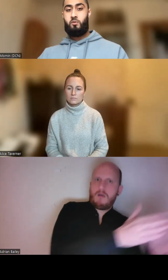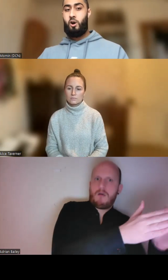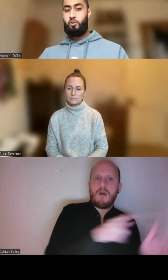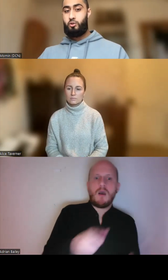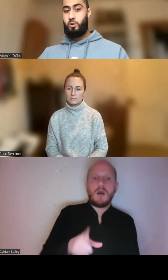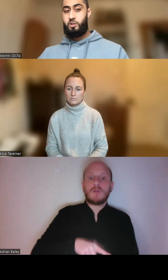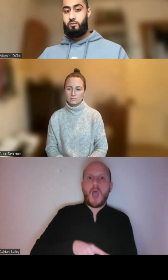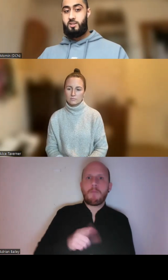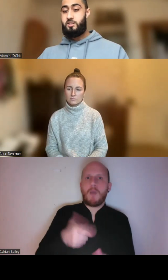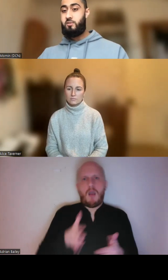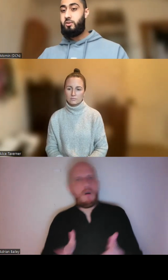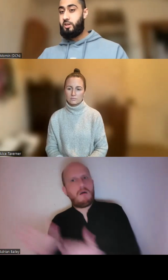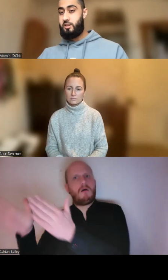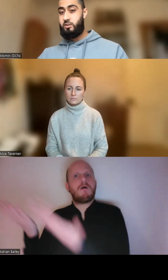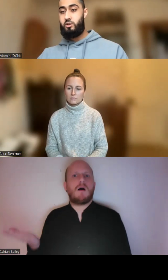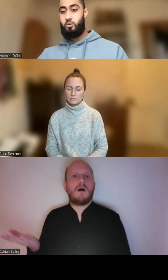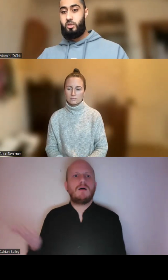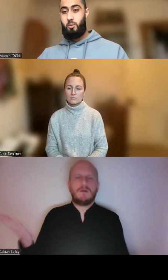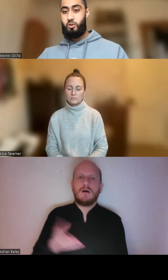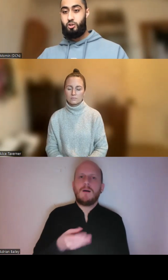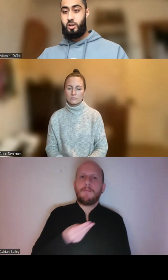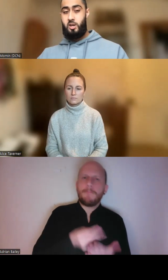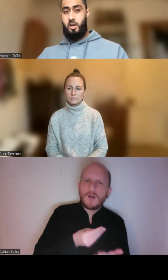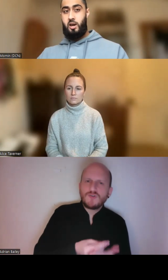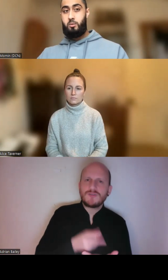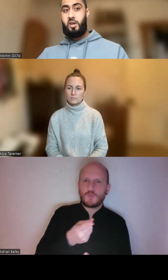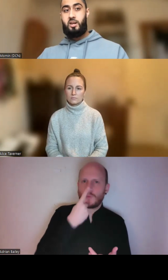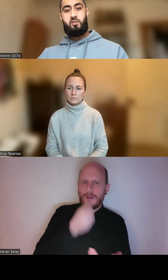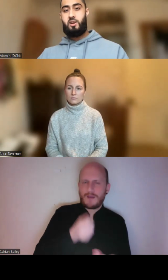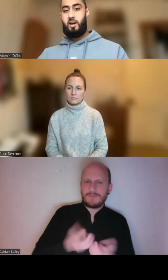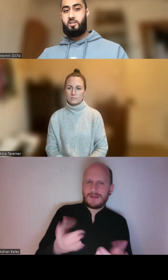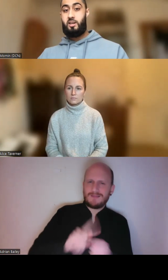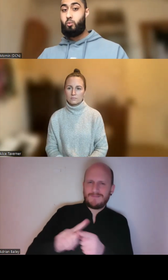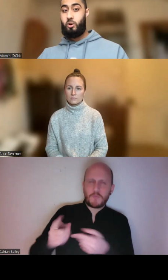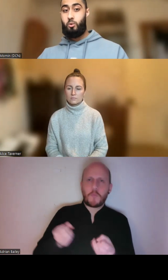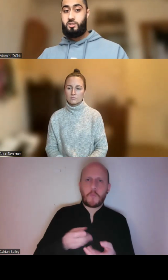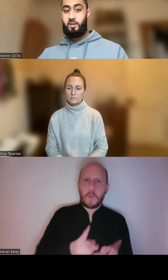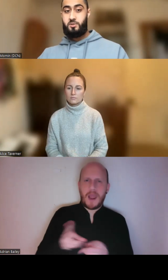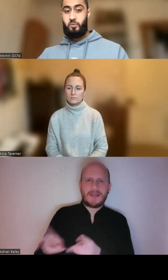If you've got a huge budget, obviously there's different things that you can do with that budget. Paid advertising is one of those things.